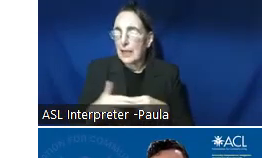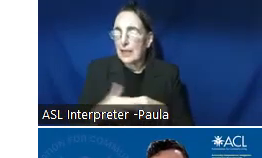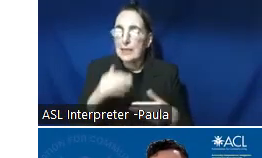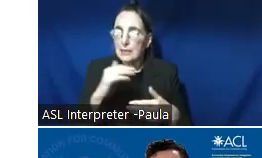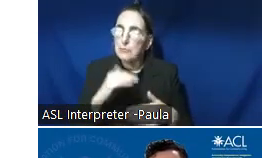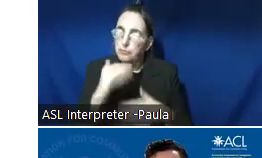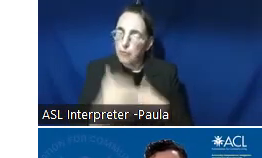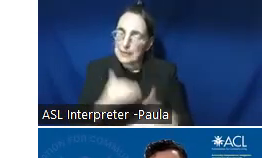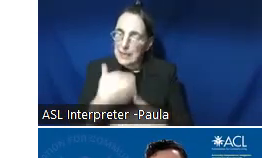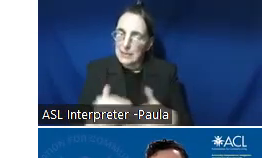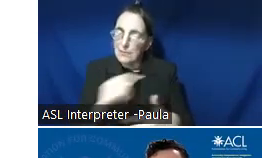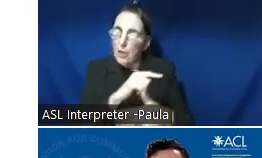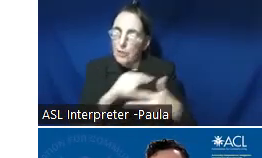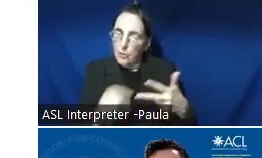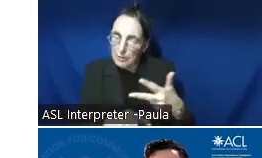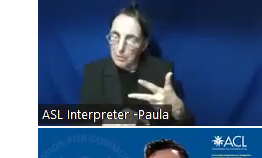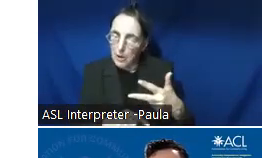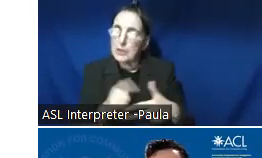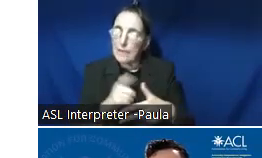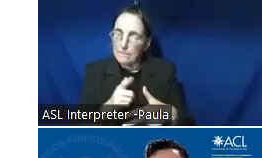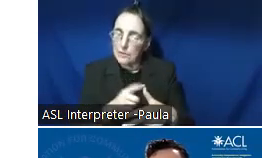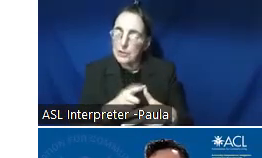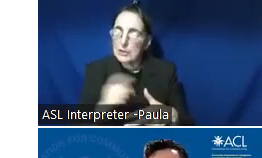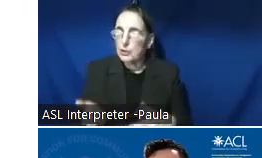related to the application. The first is to submit your intent to apply.